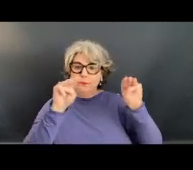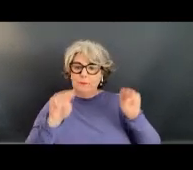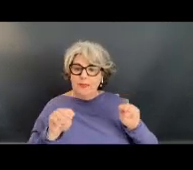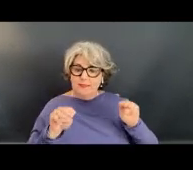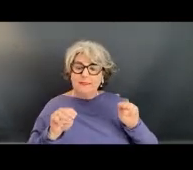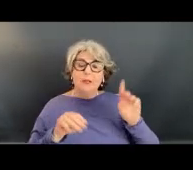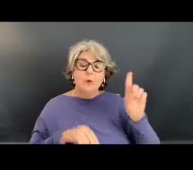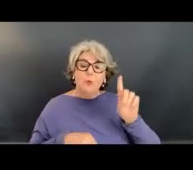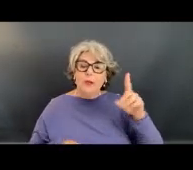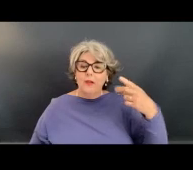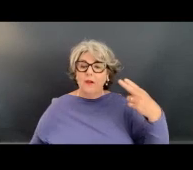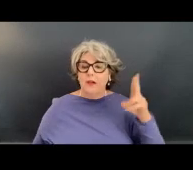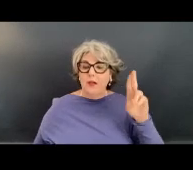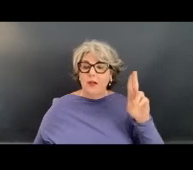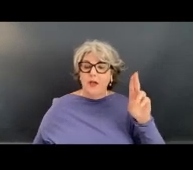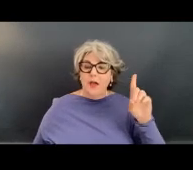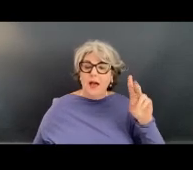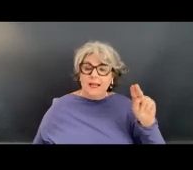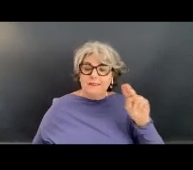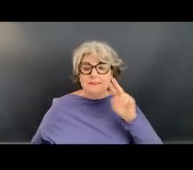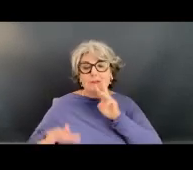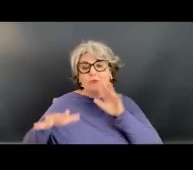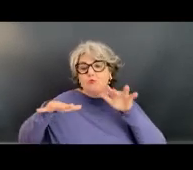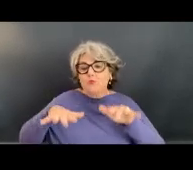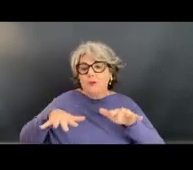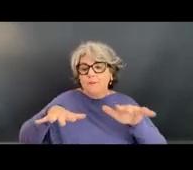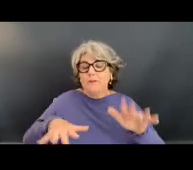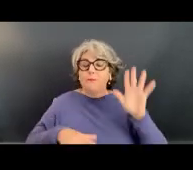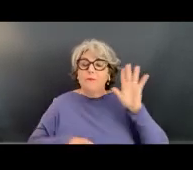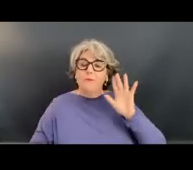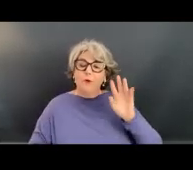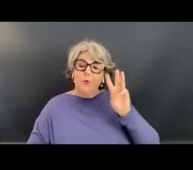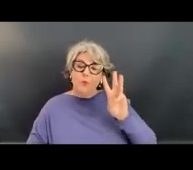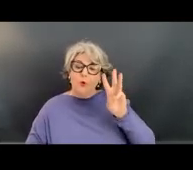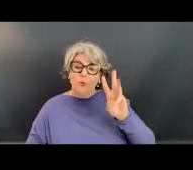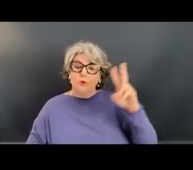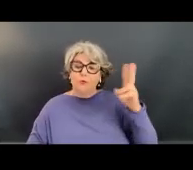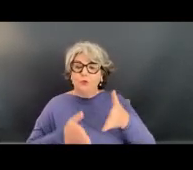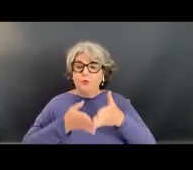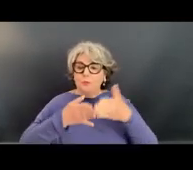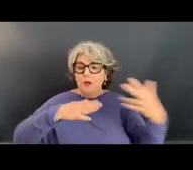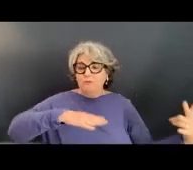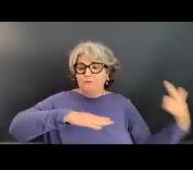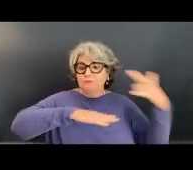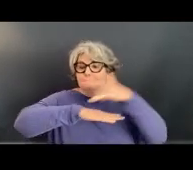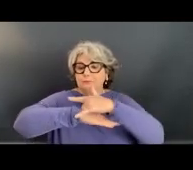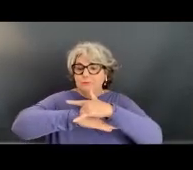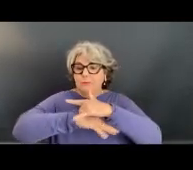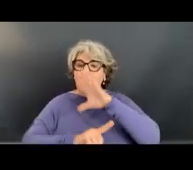And our museum is actually centred on a former World War 2 aircraft carrier, which is a really unique cultural